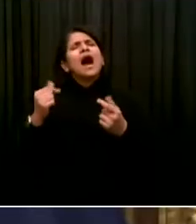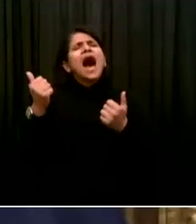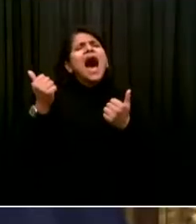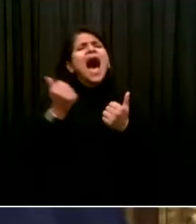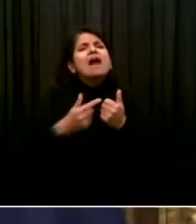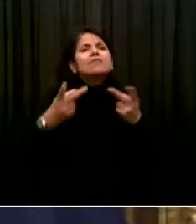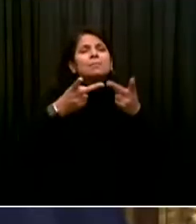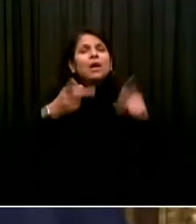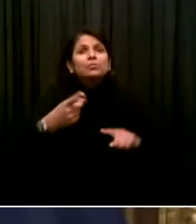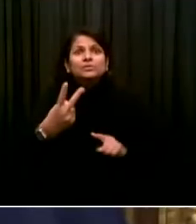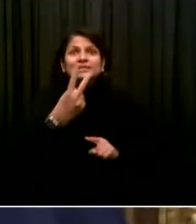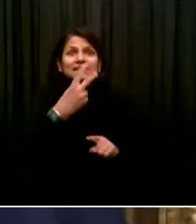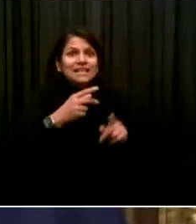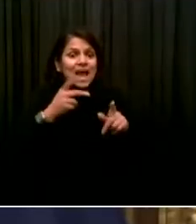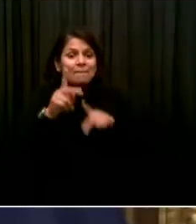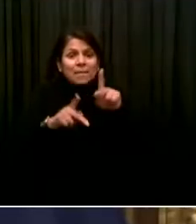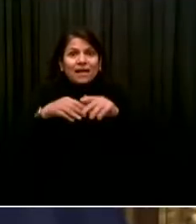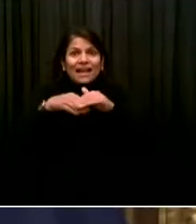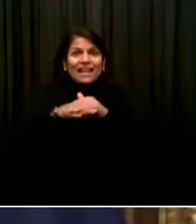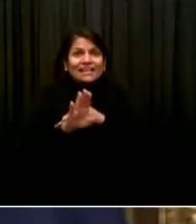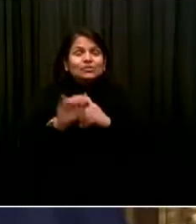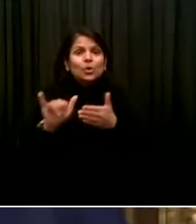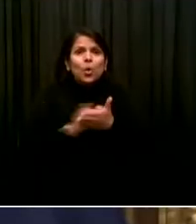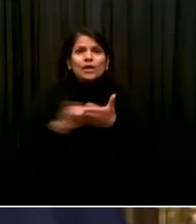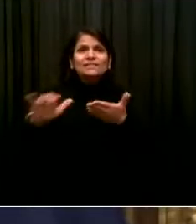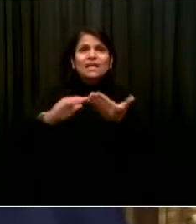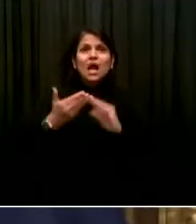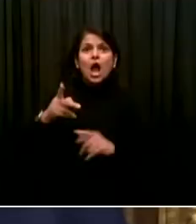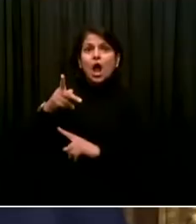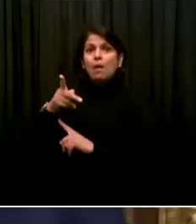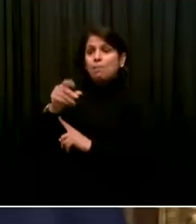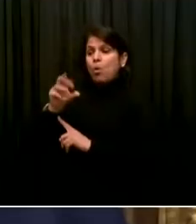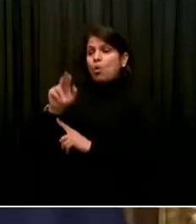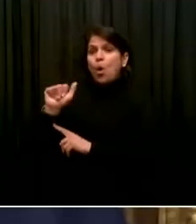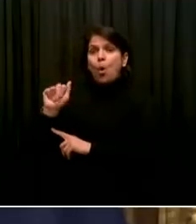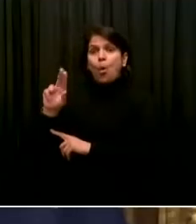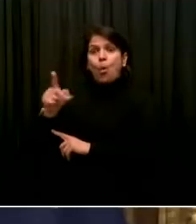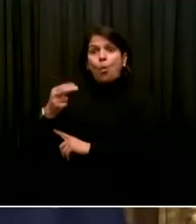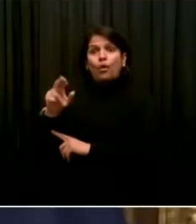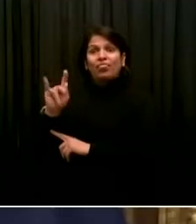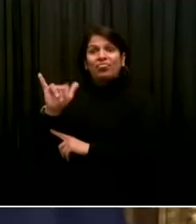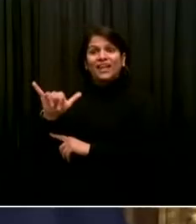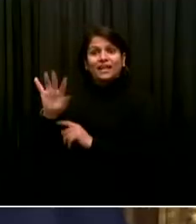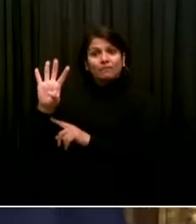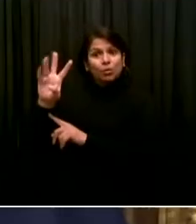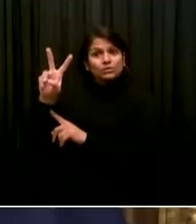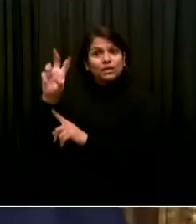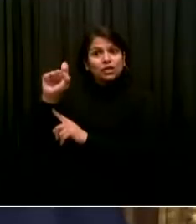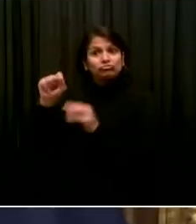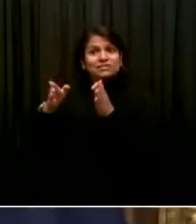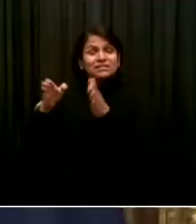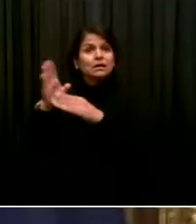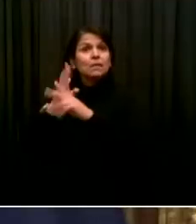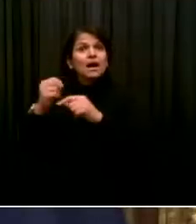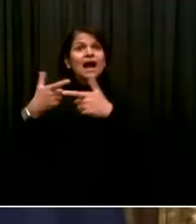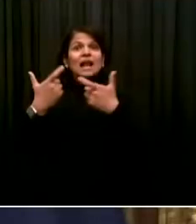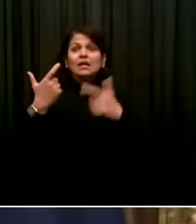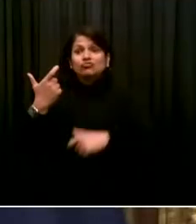TO IMPLEMENT SPOT CHECKS AT EFREFENT